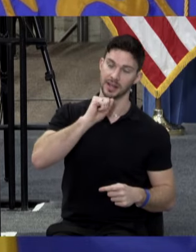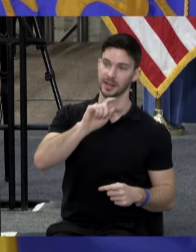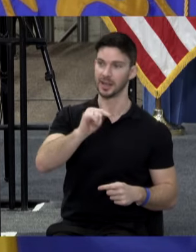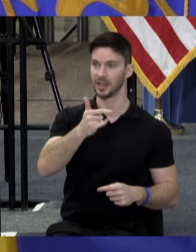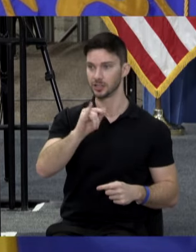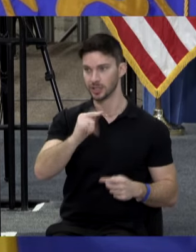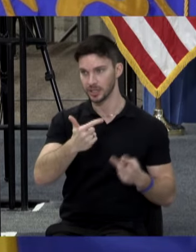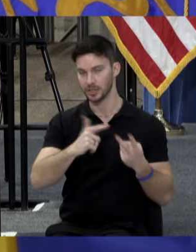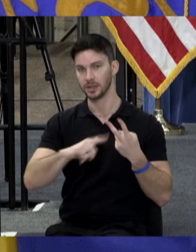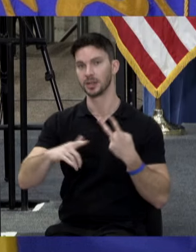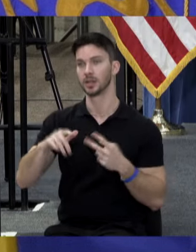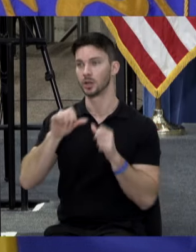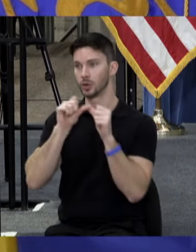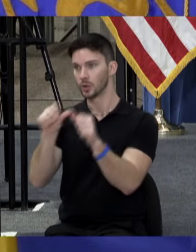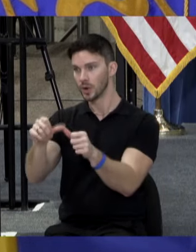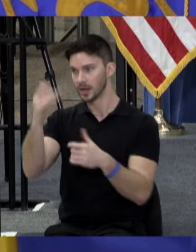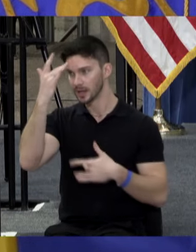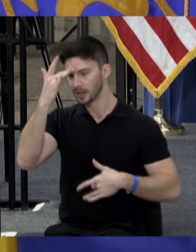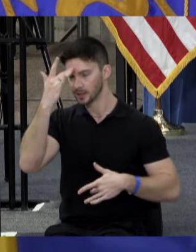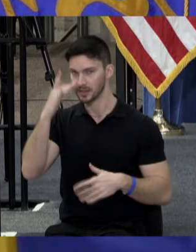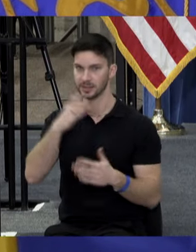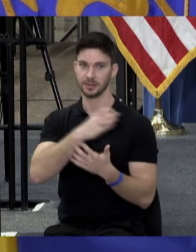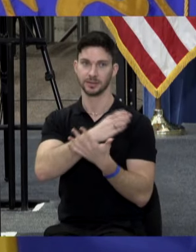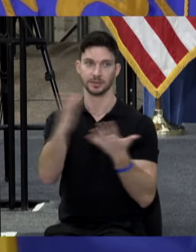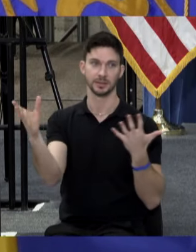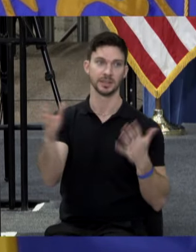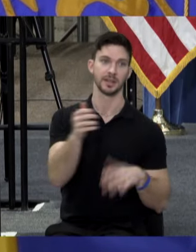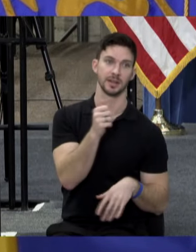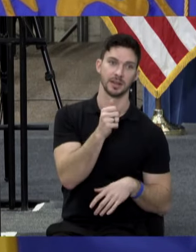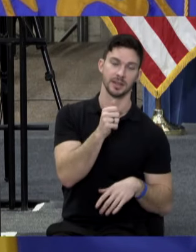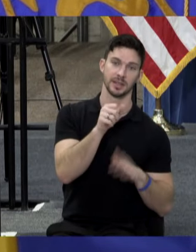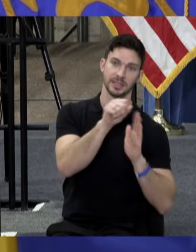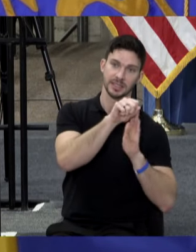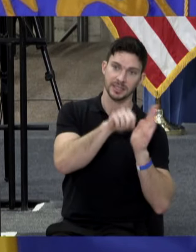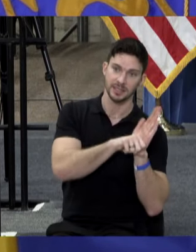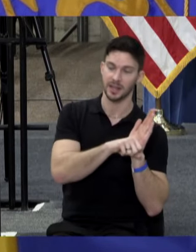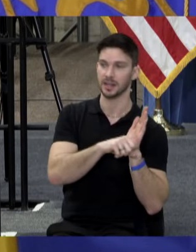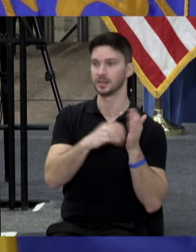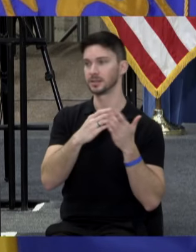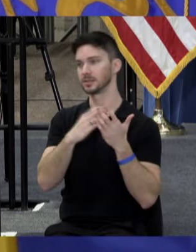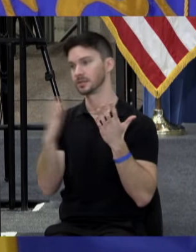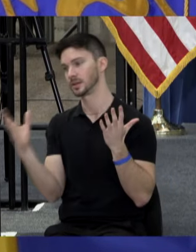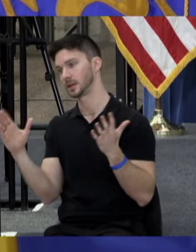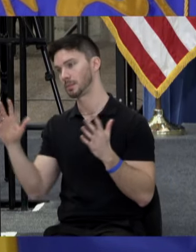across the private sector, across states, across philanthropy, and across political divides.